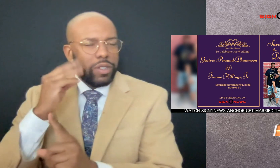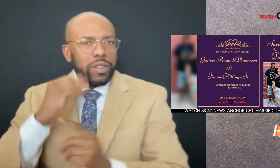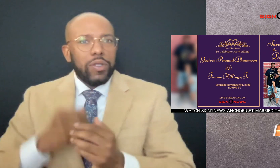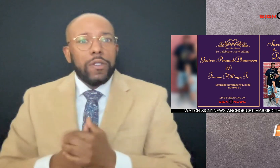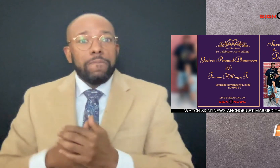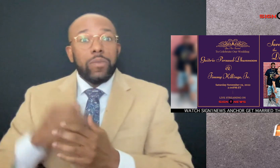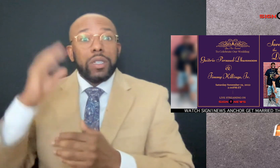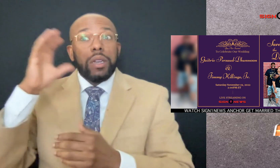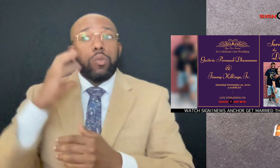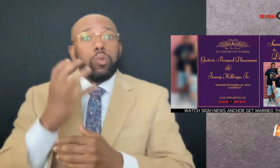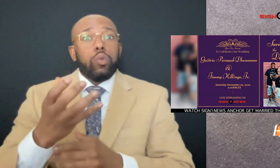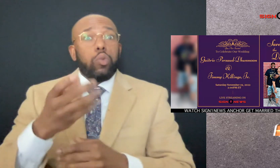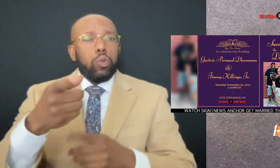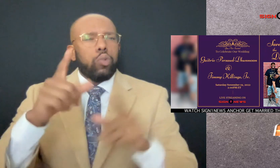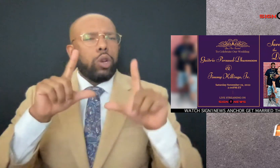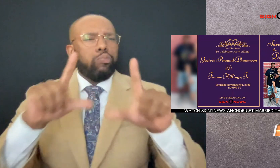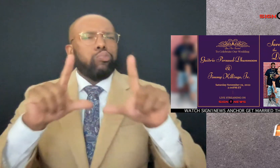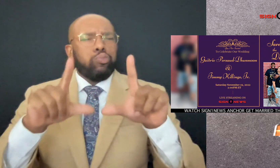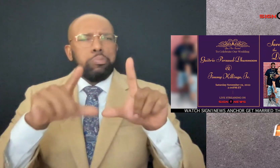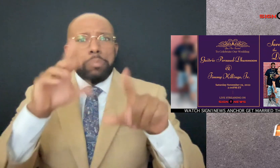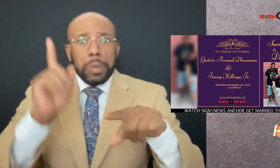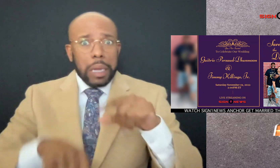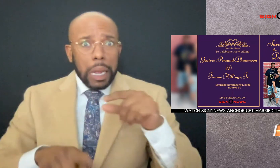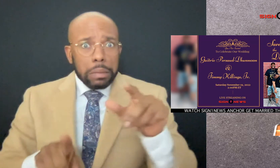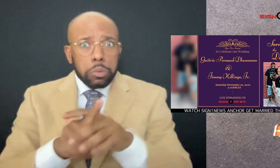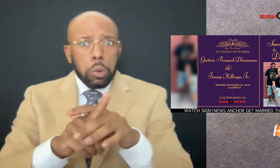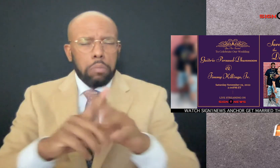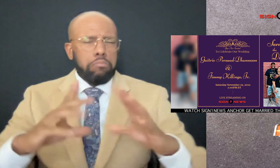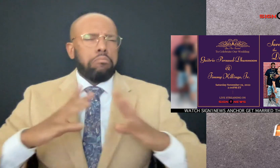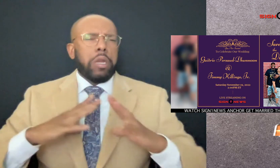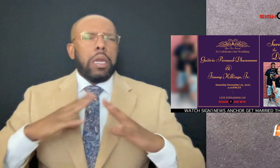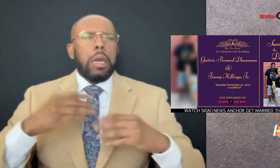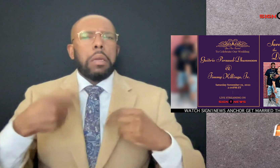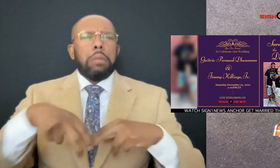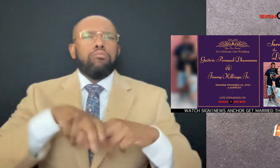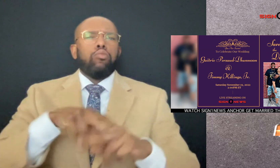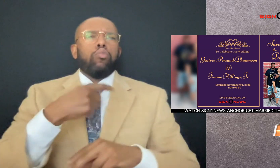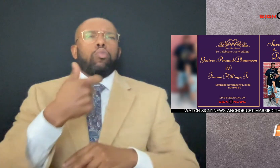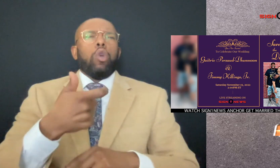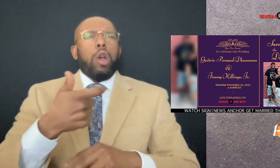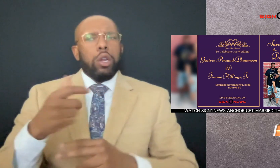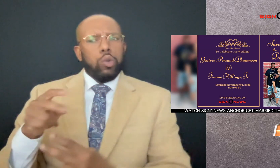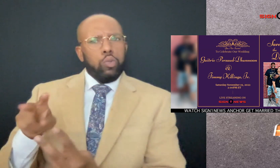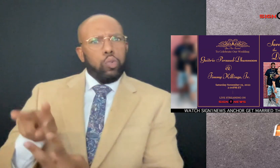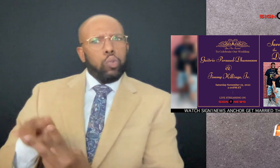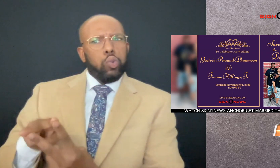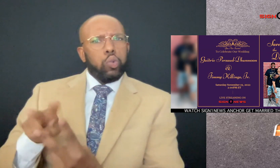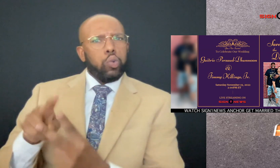Sign One news will live stream the wedding. So people who could not be there in person can still